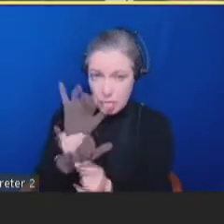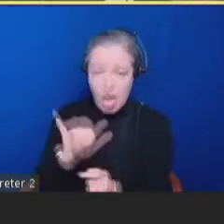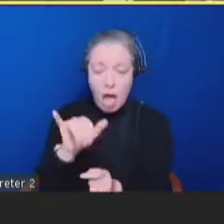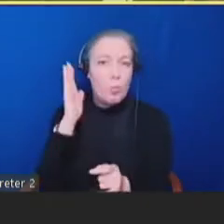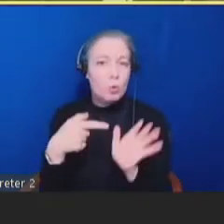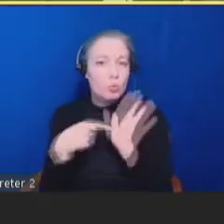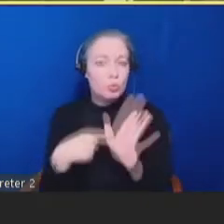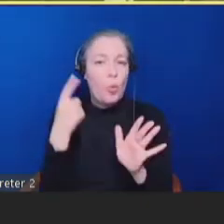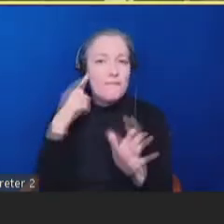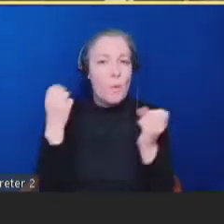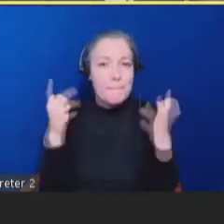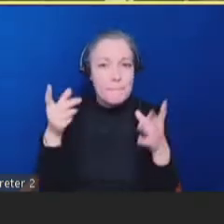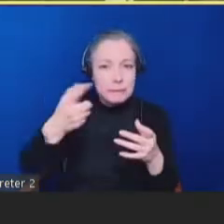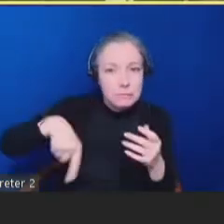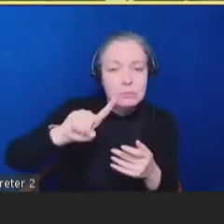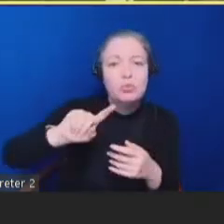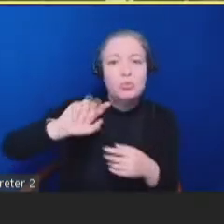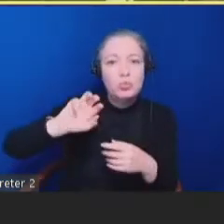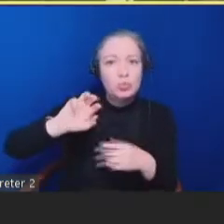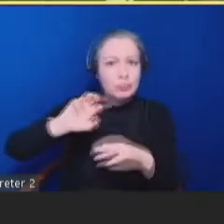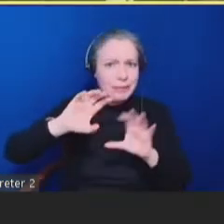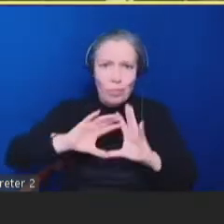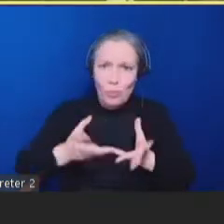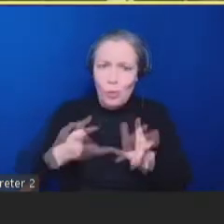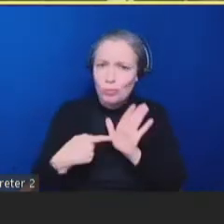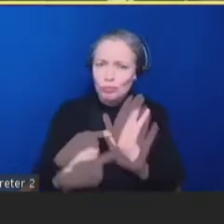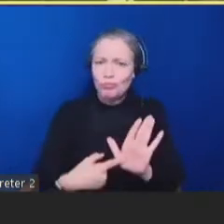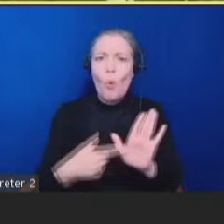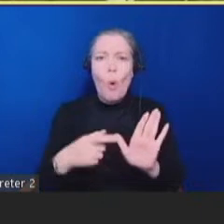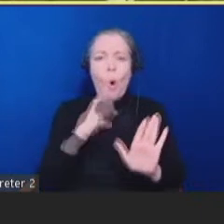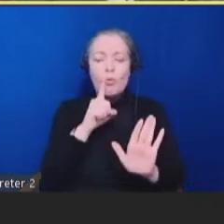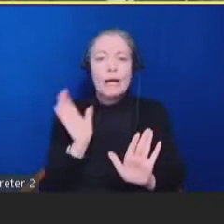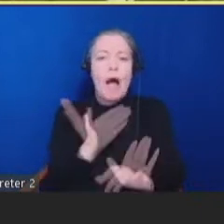a sense of the breakdown of work that we did. Beyond the index that we looked at,